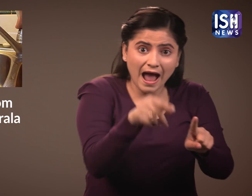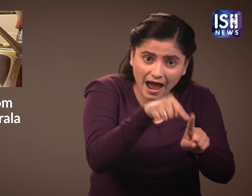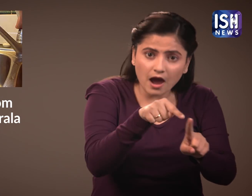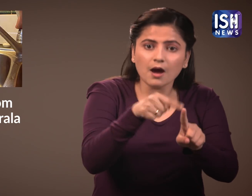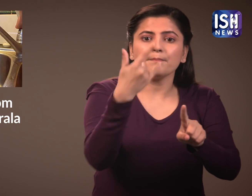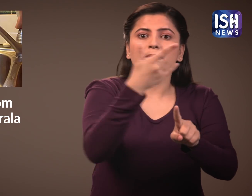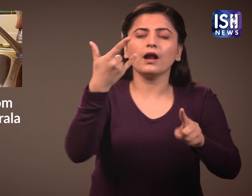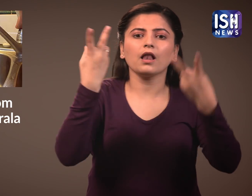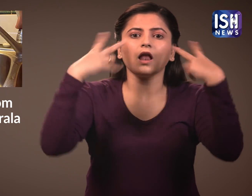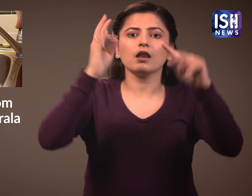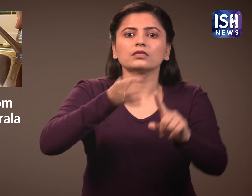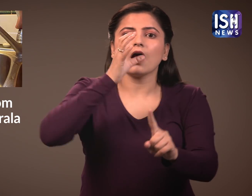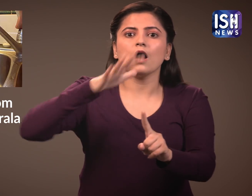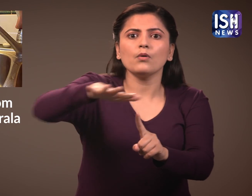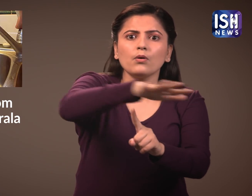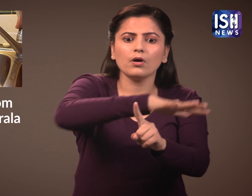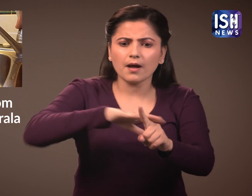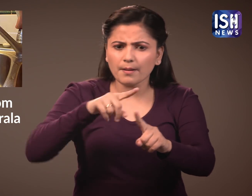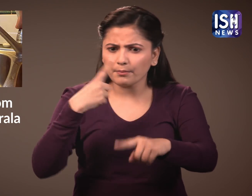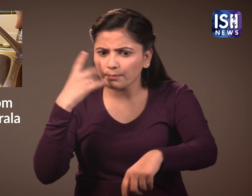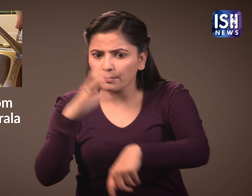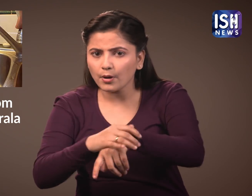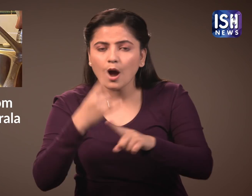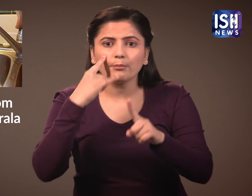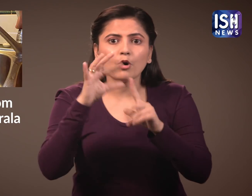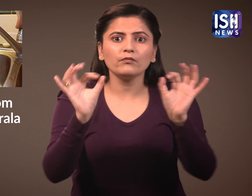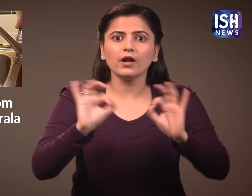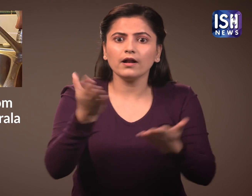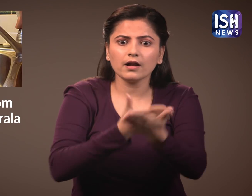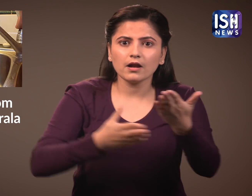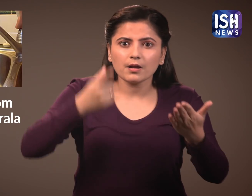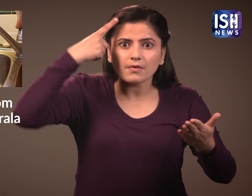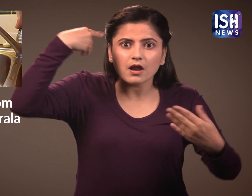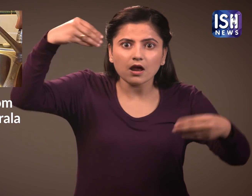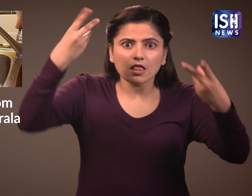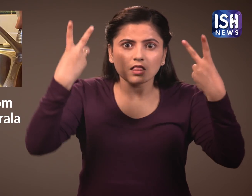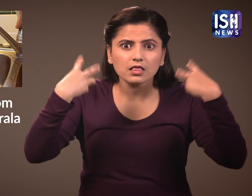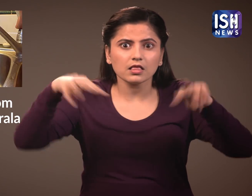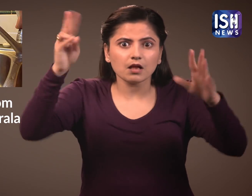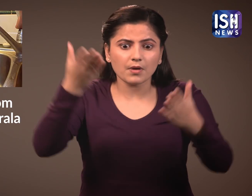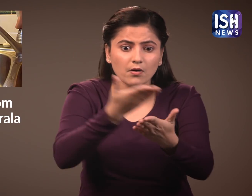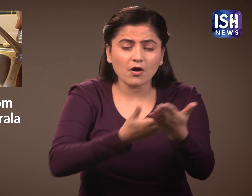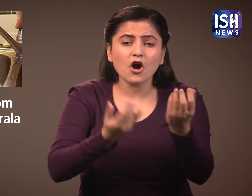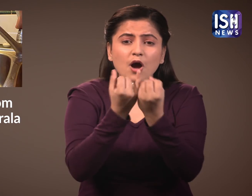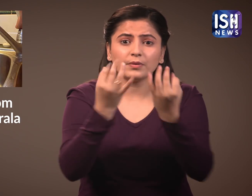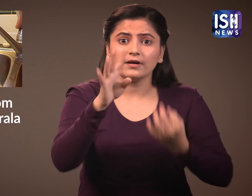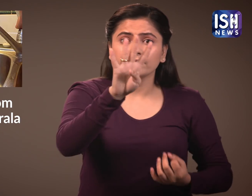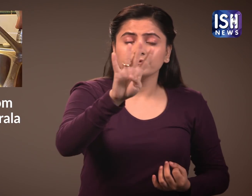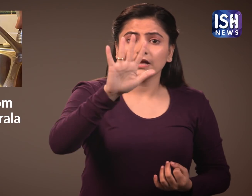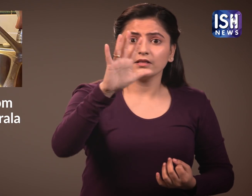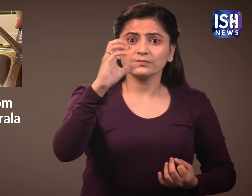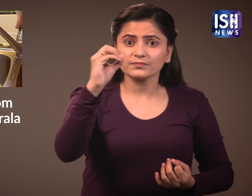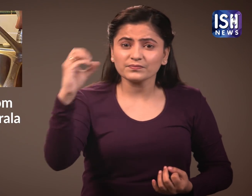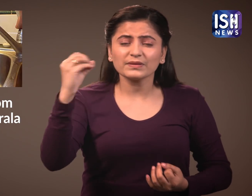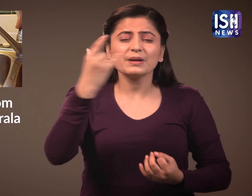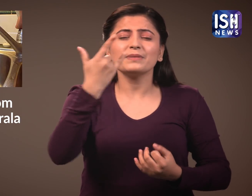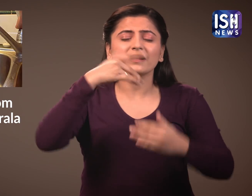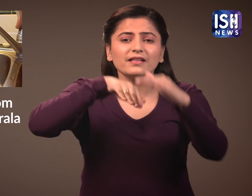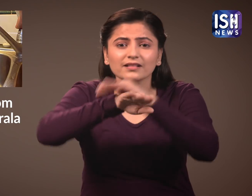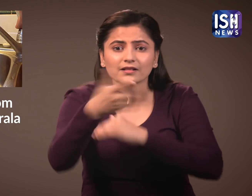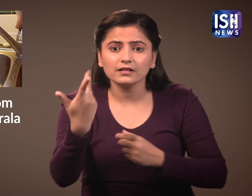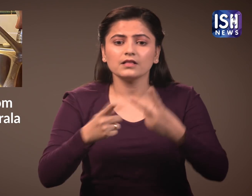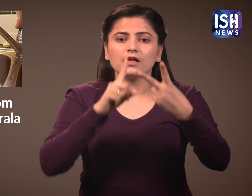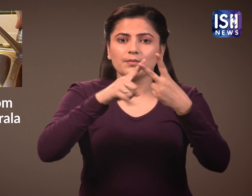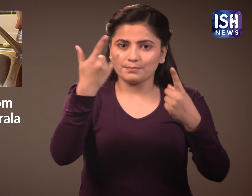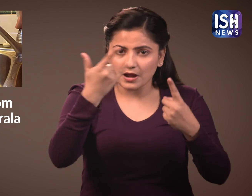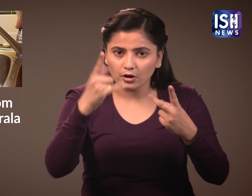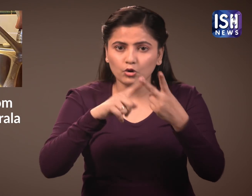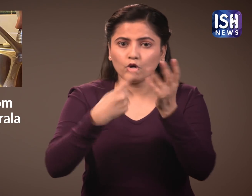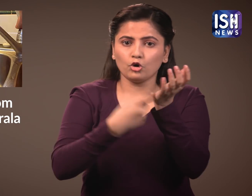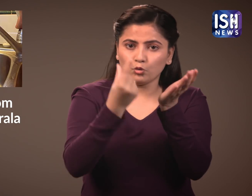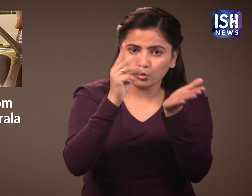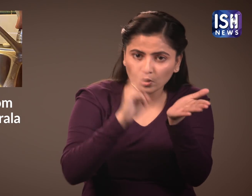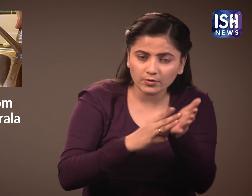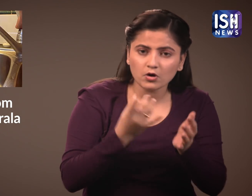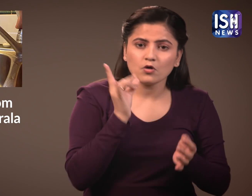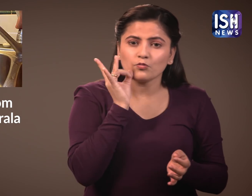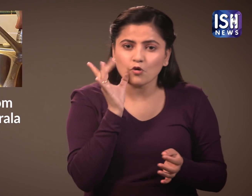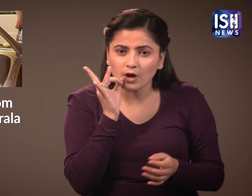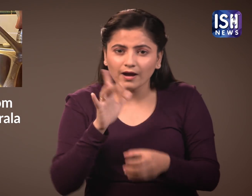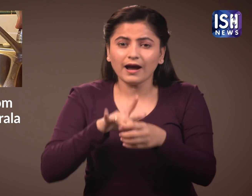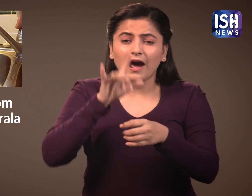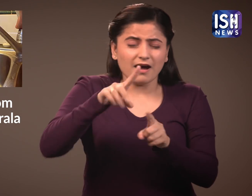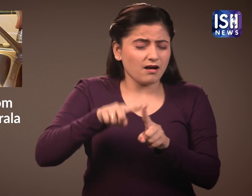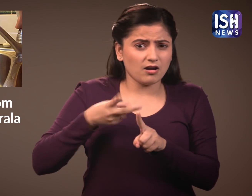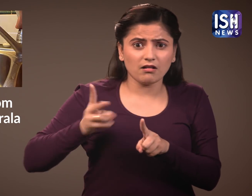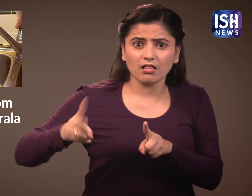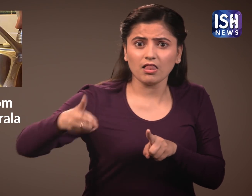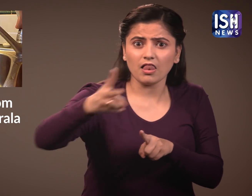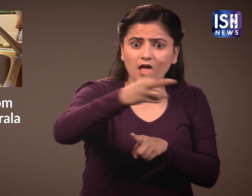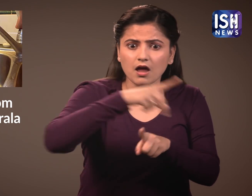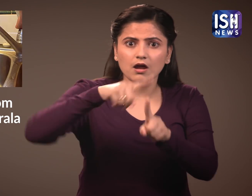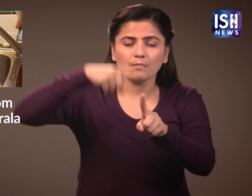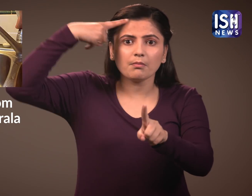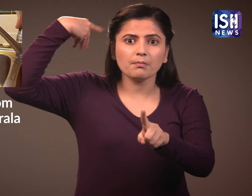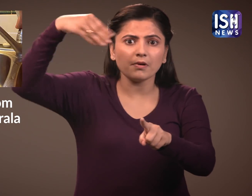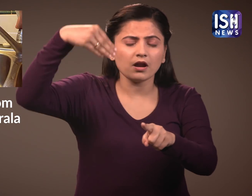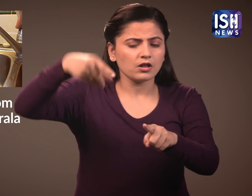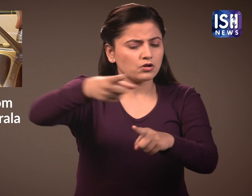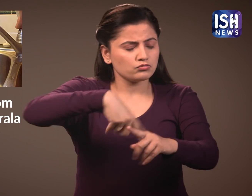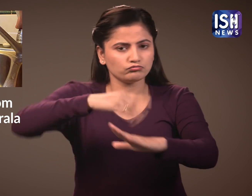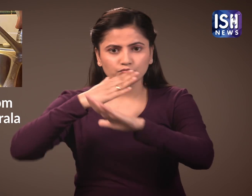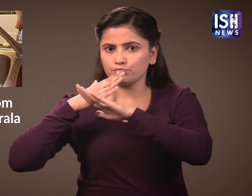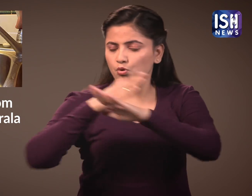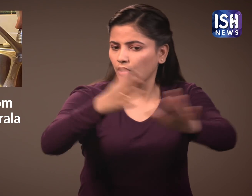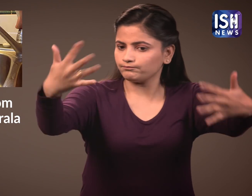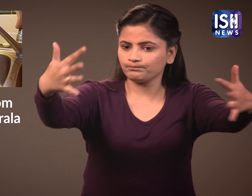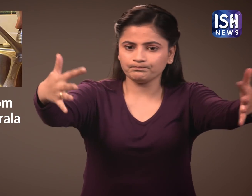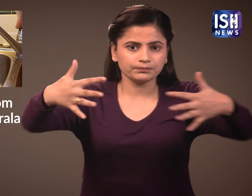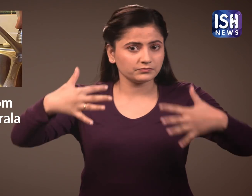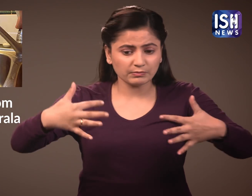seized 4,500 bottles of blackmarket beer, rum, vodka and other types of alcohol.